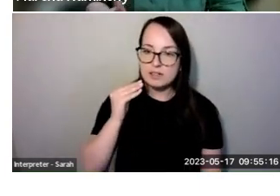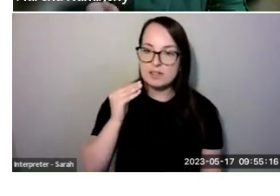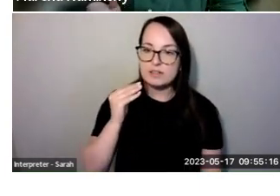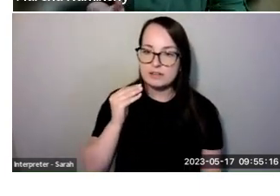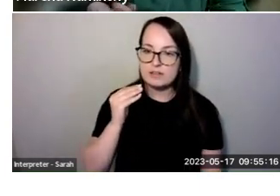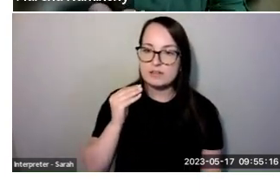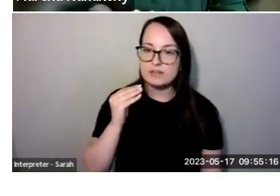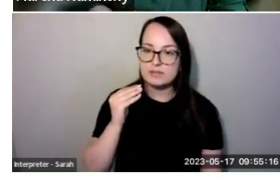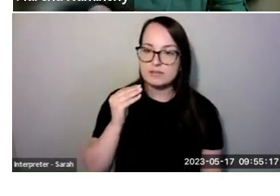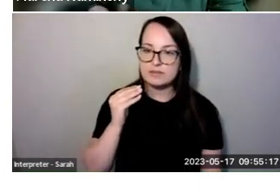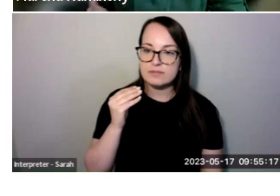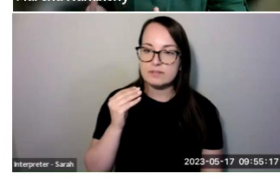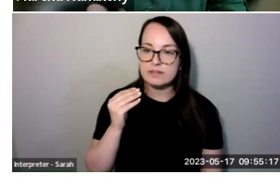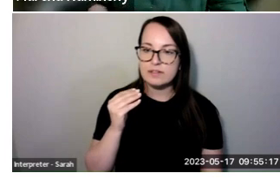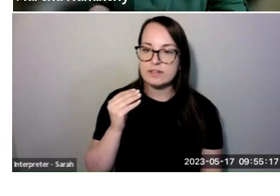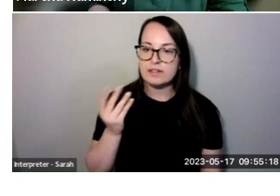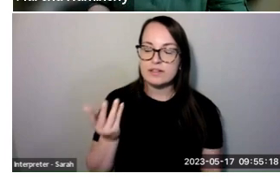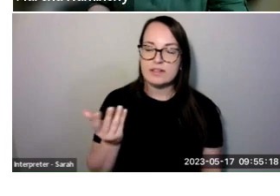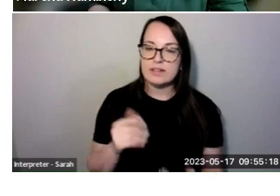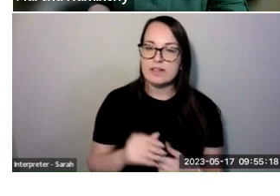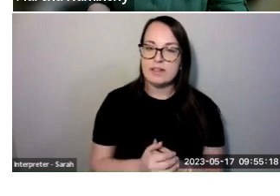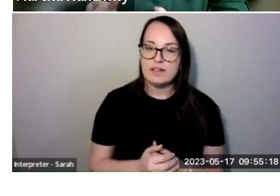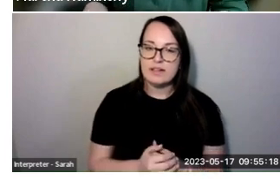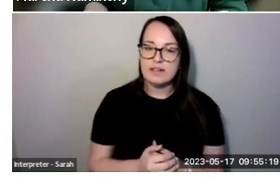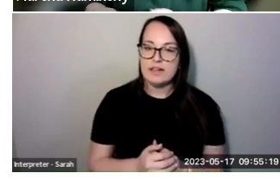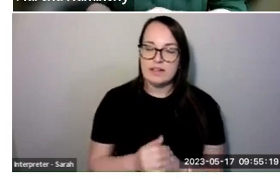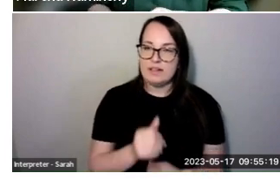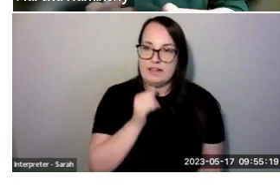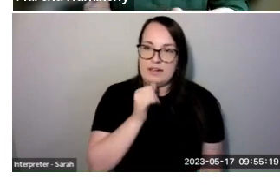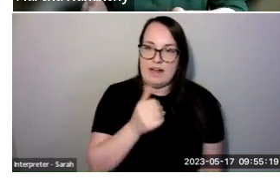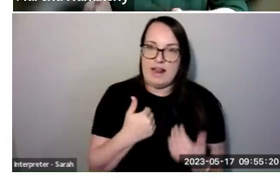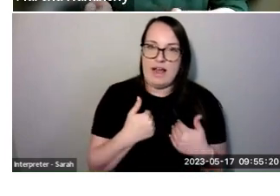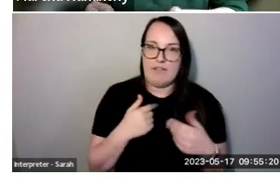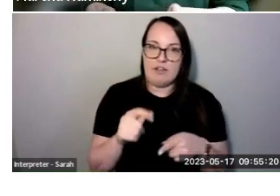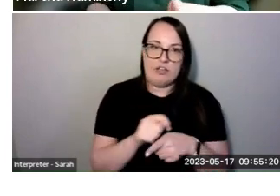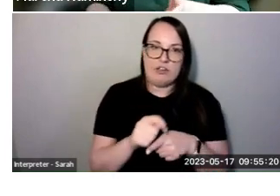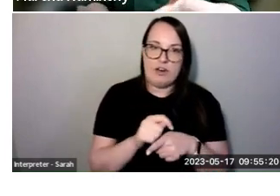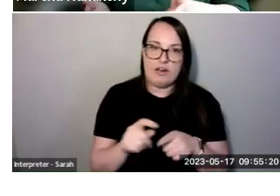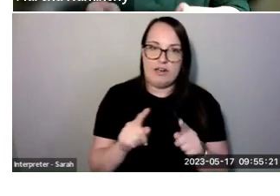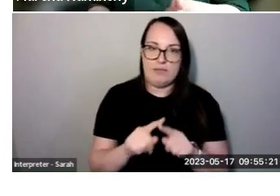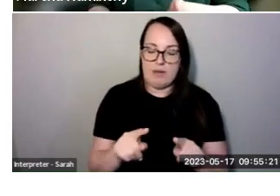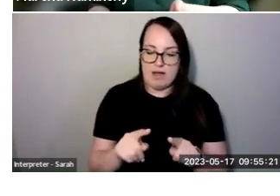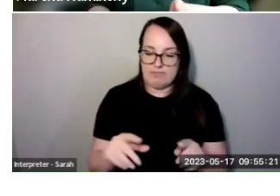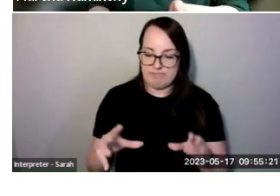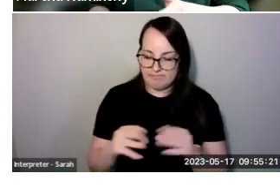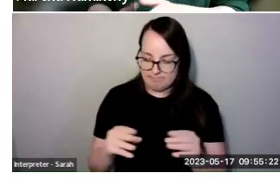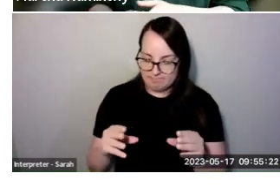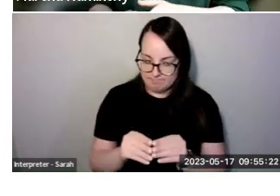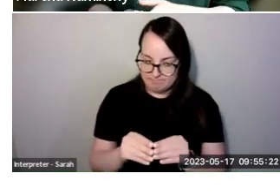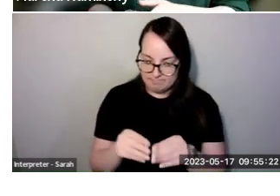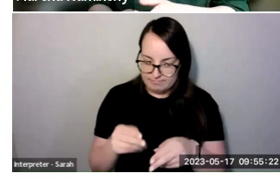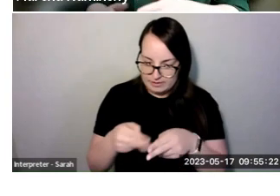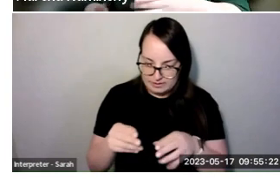Marena: I completely agree with Magan. Typically, in my experience, just a